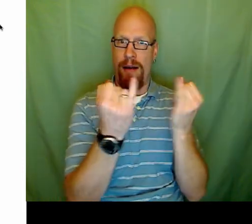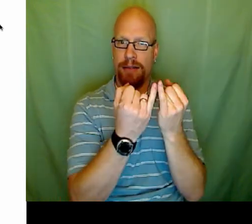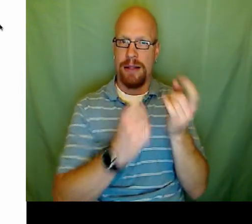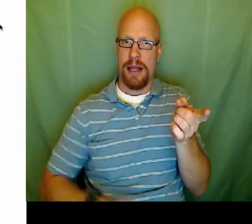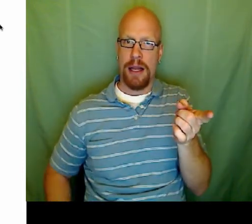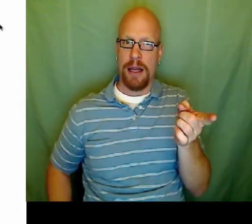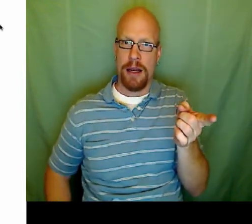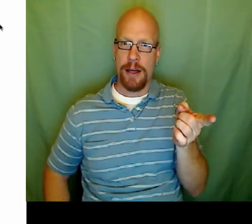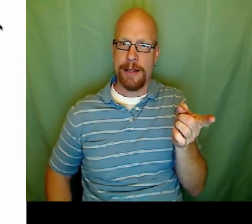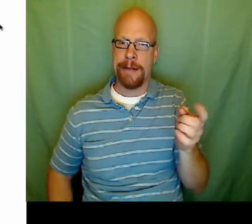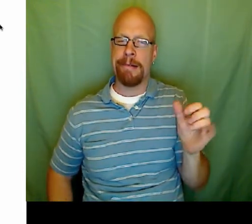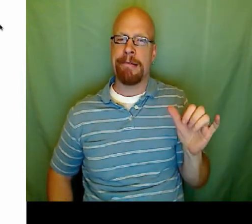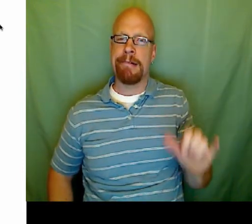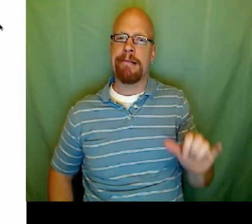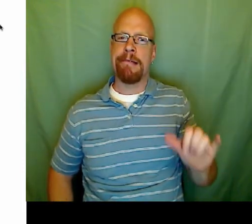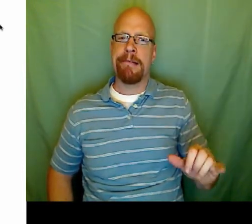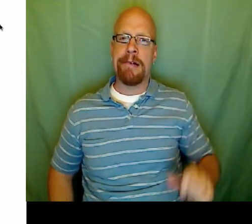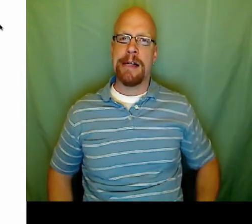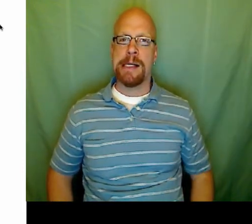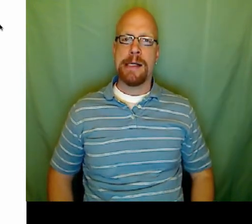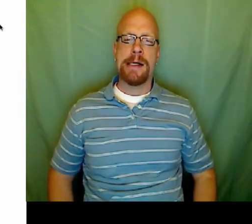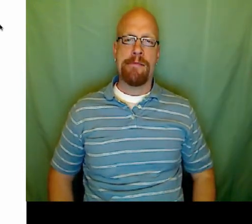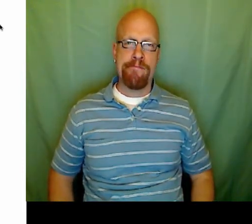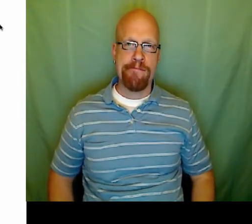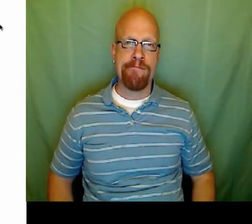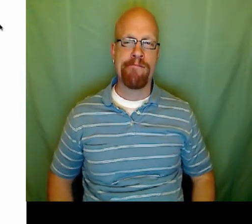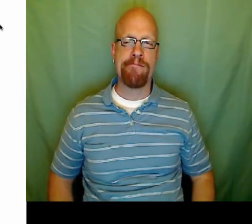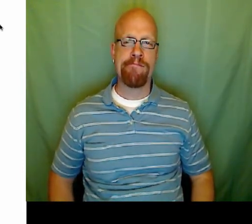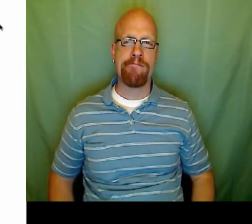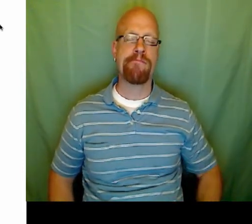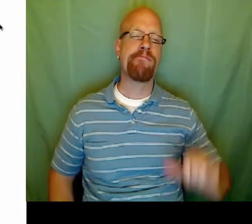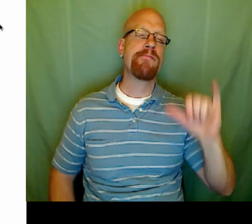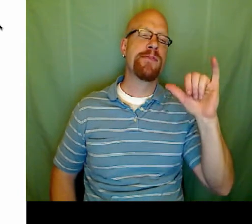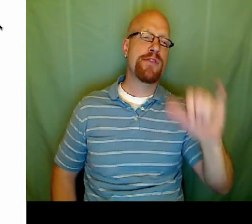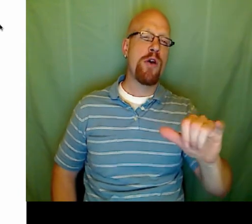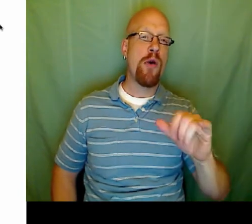that y is already isolated, as you can see.